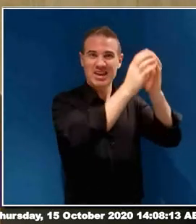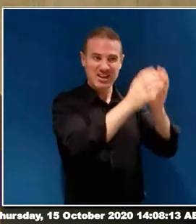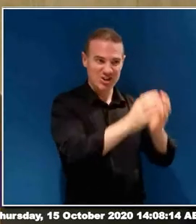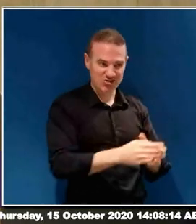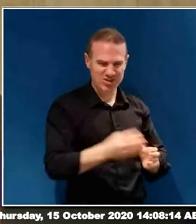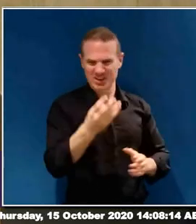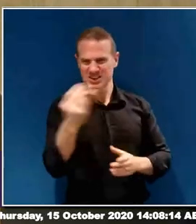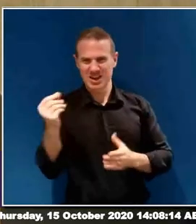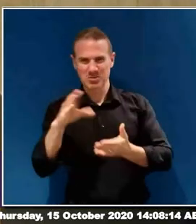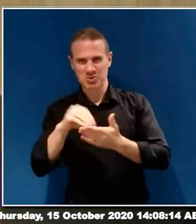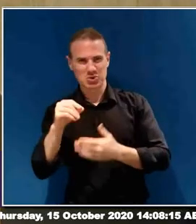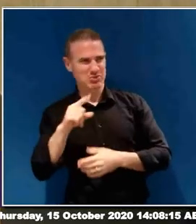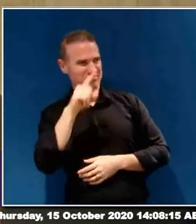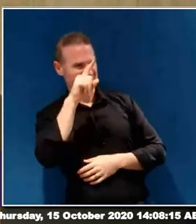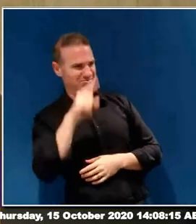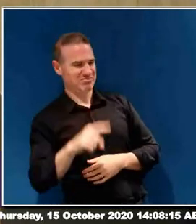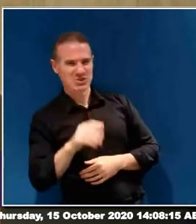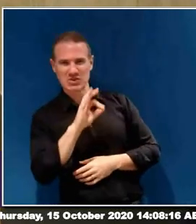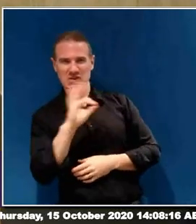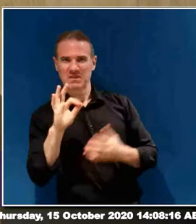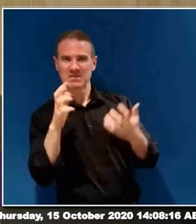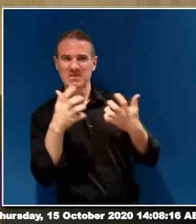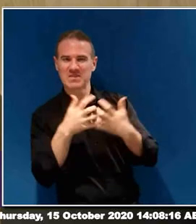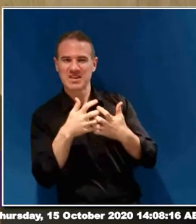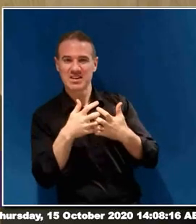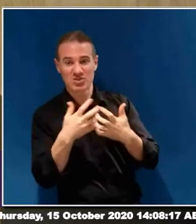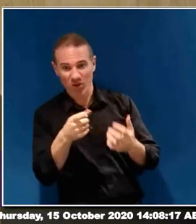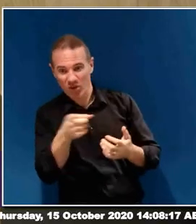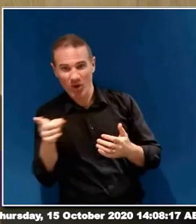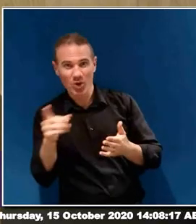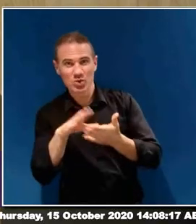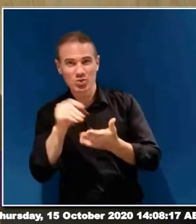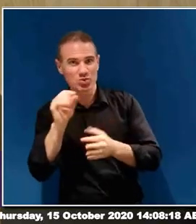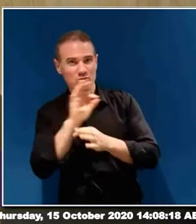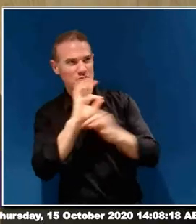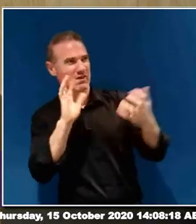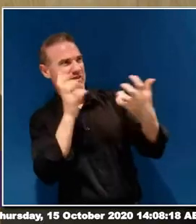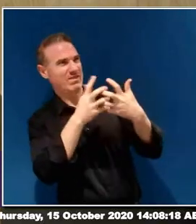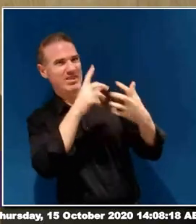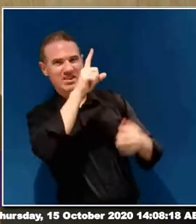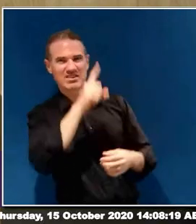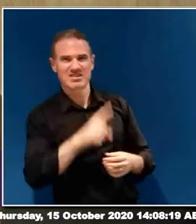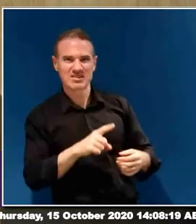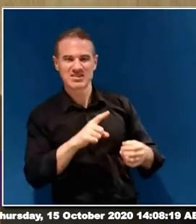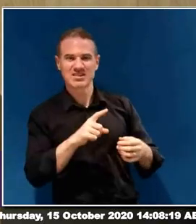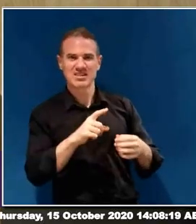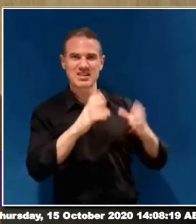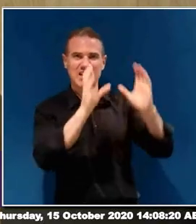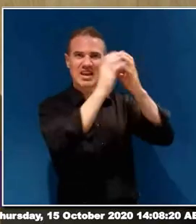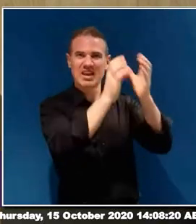categories can include severe mental health issues, learning disabilities,